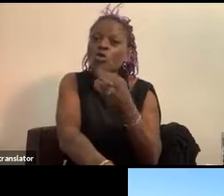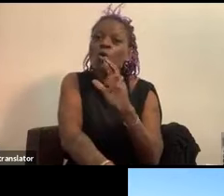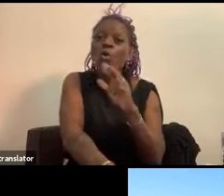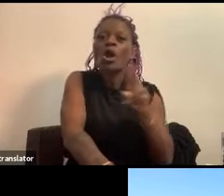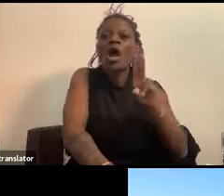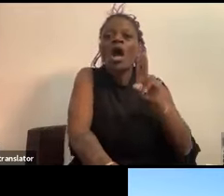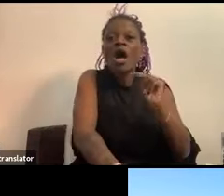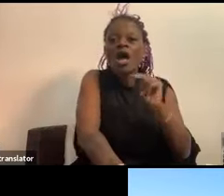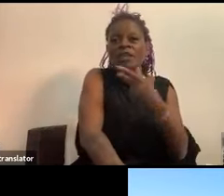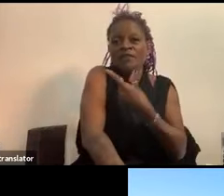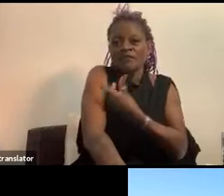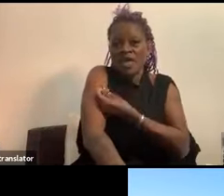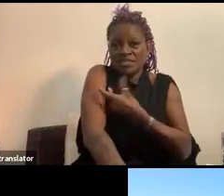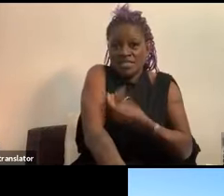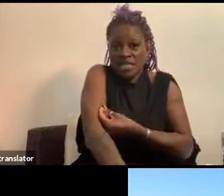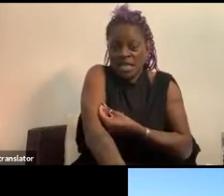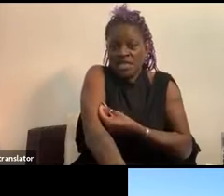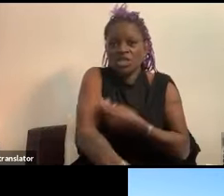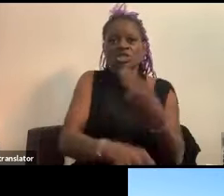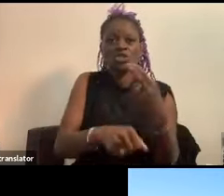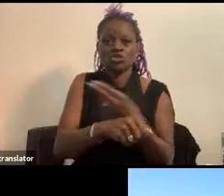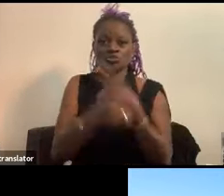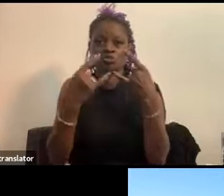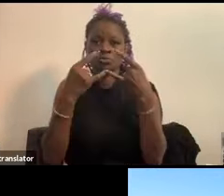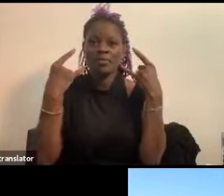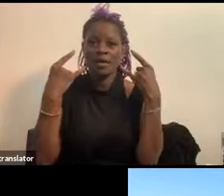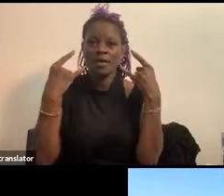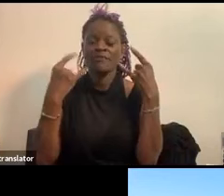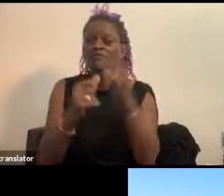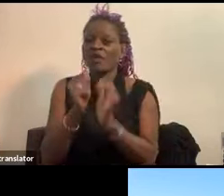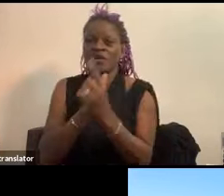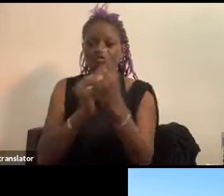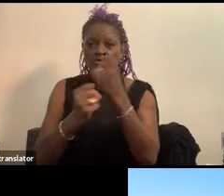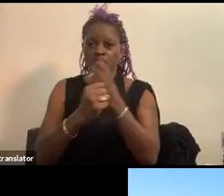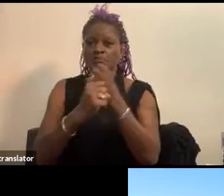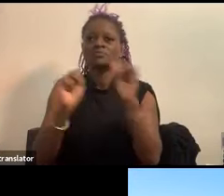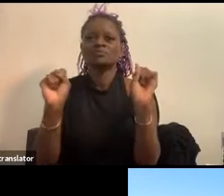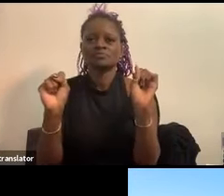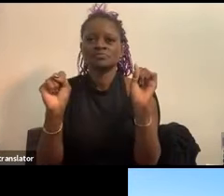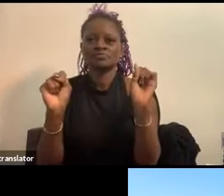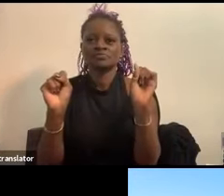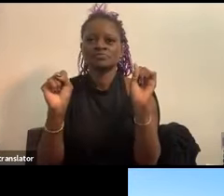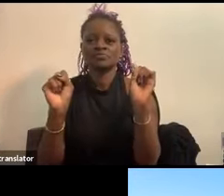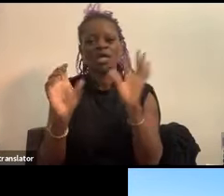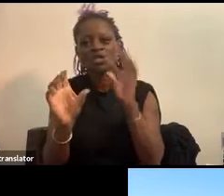indoor public settings for everyone's safety. That includes grocery stores, retail